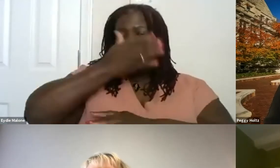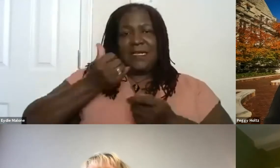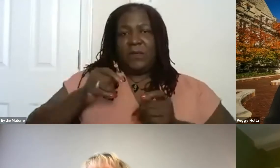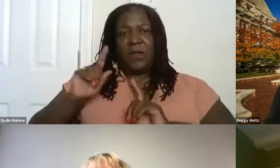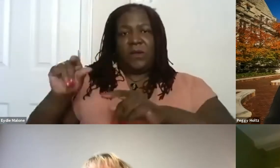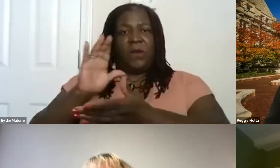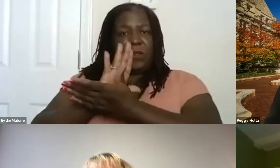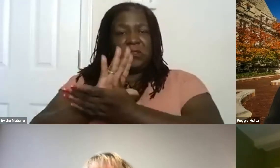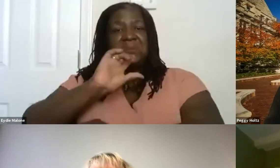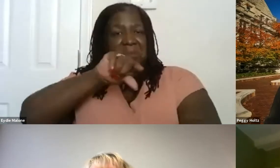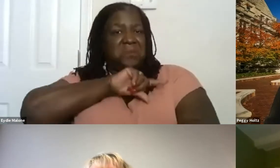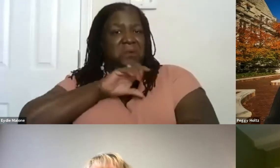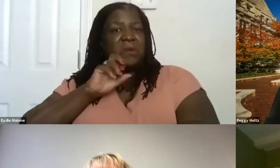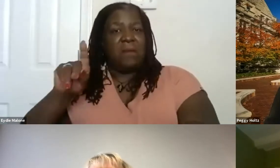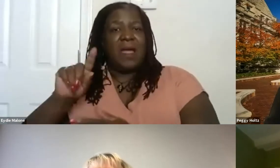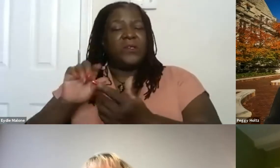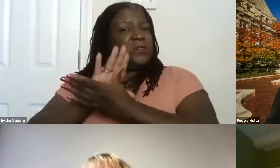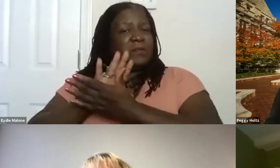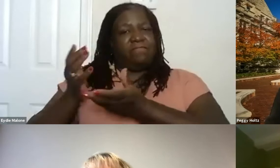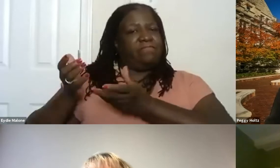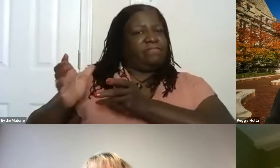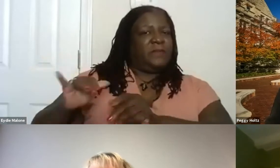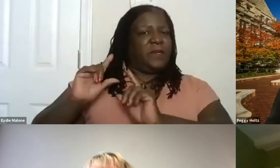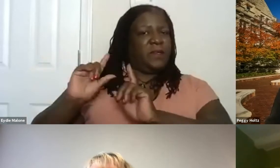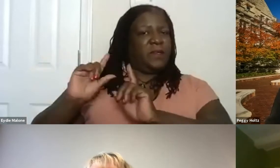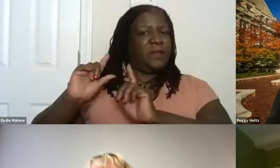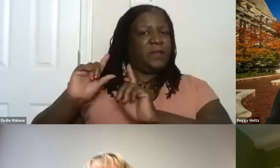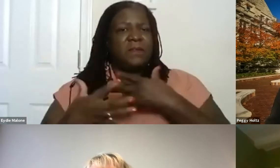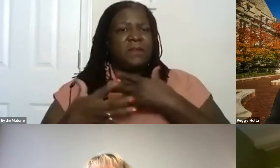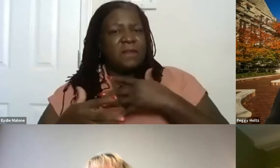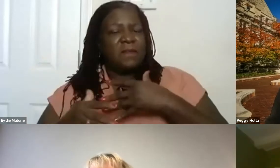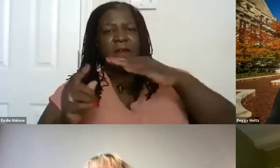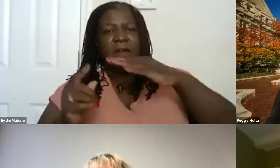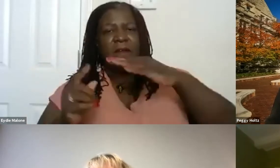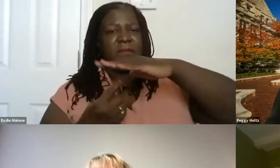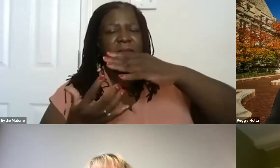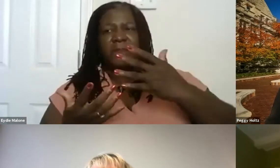he didn't want to go. He had some fear of being in the school building and having the